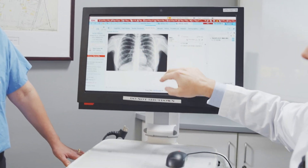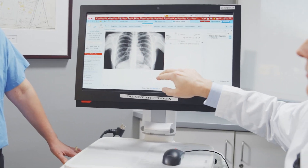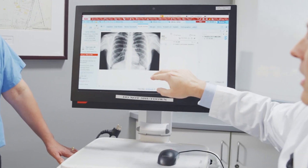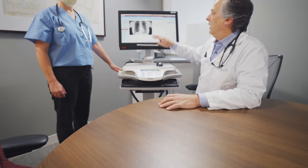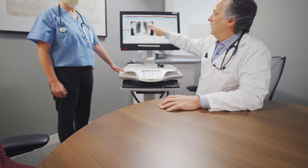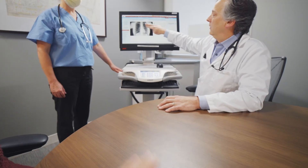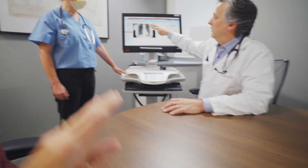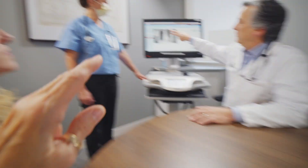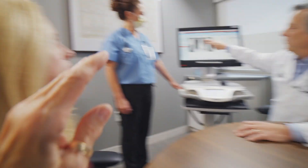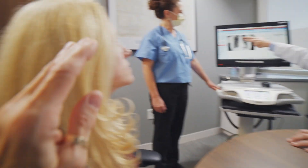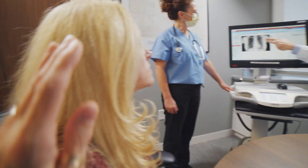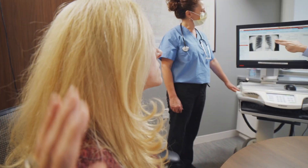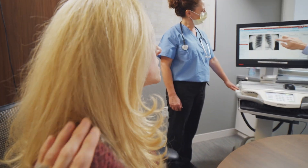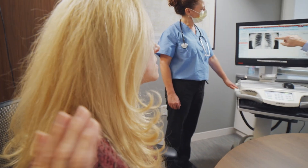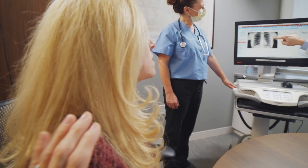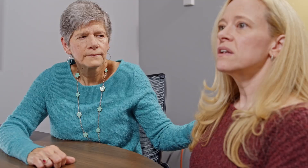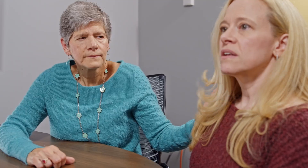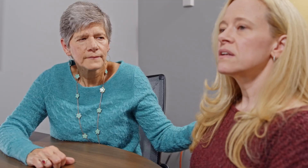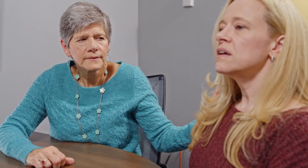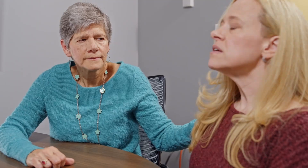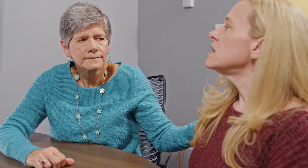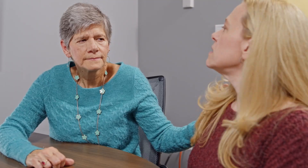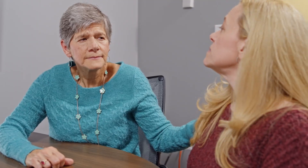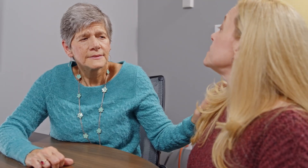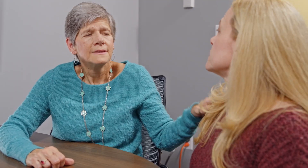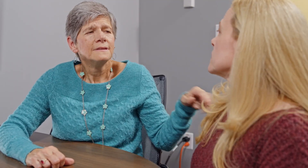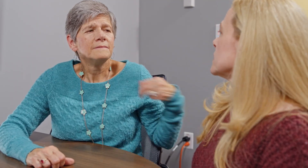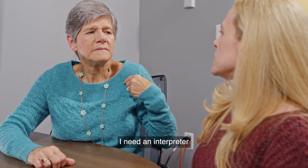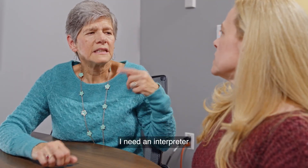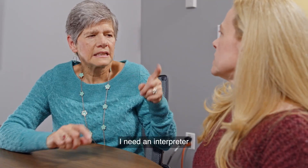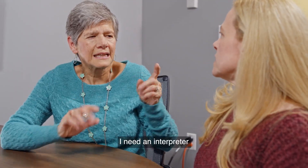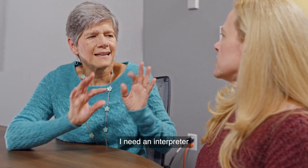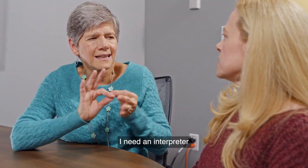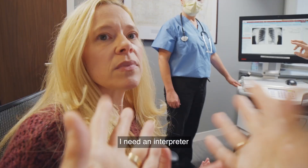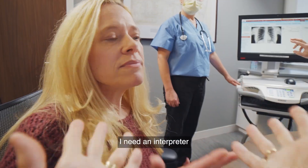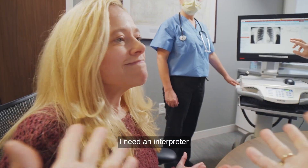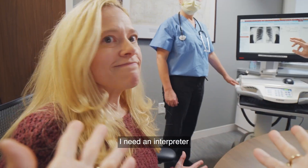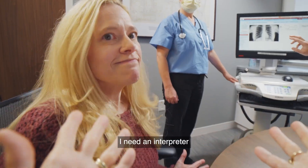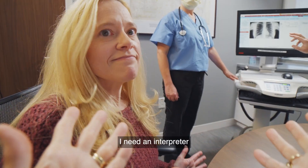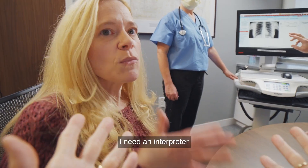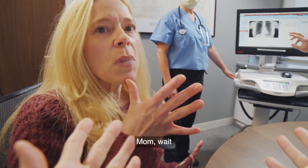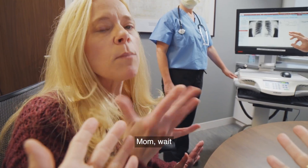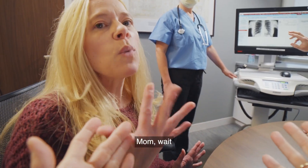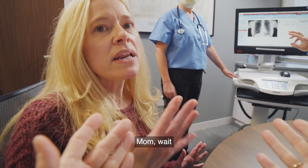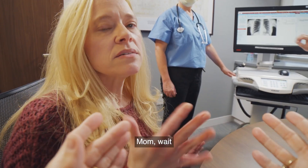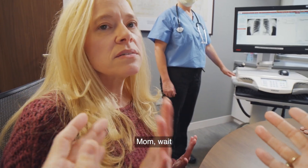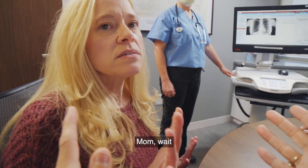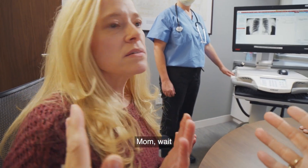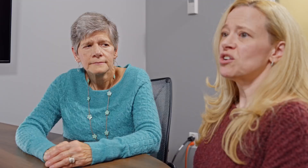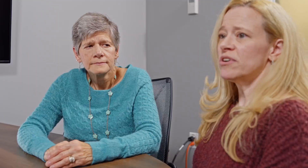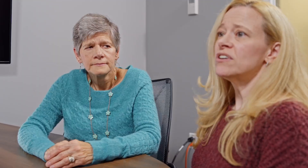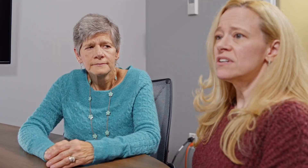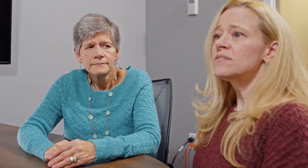otherwise, critical information can get misinterpreted or lost altogether diminishing trust and quality of care